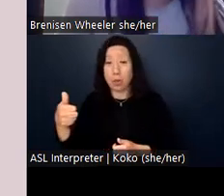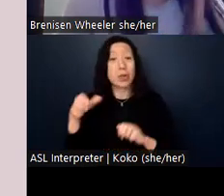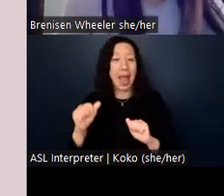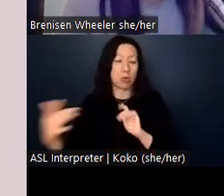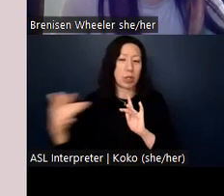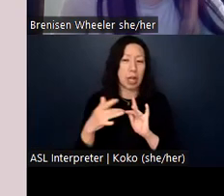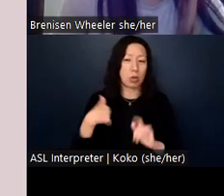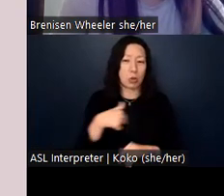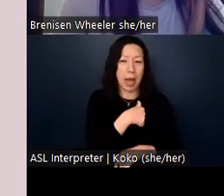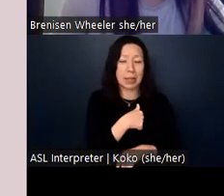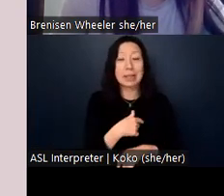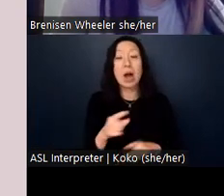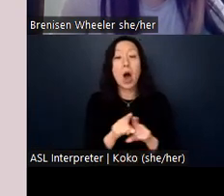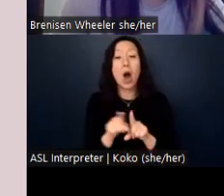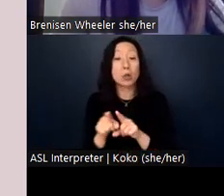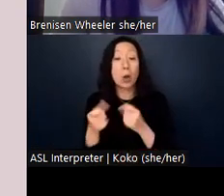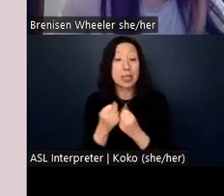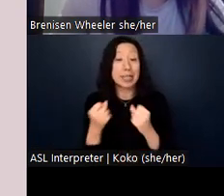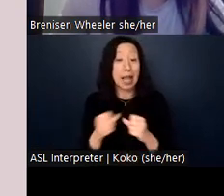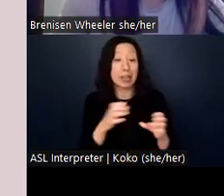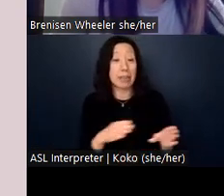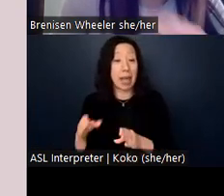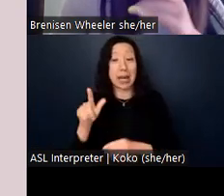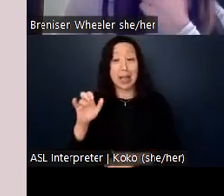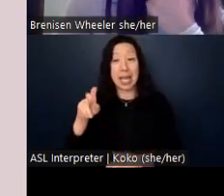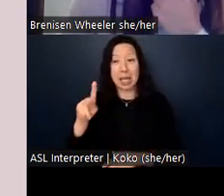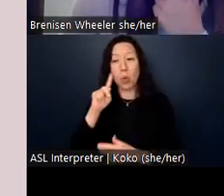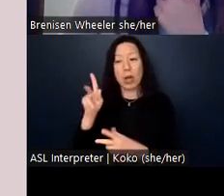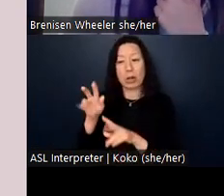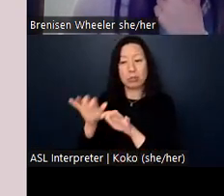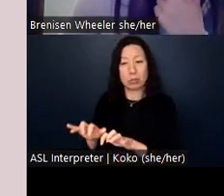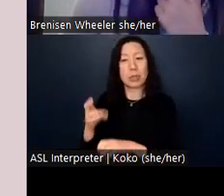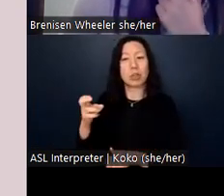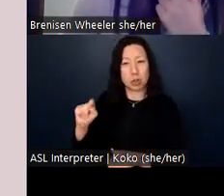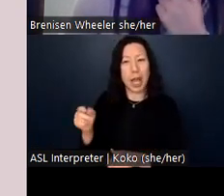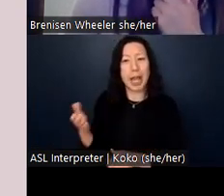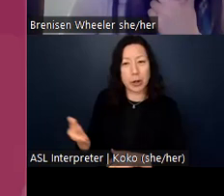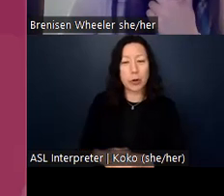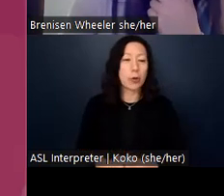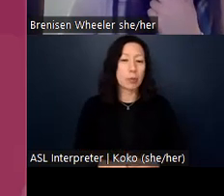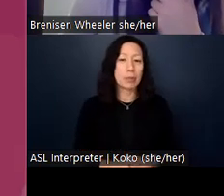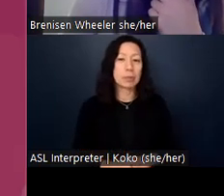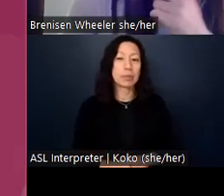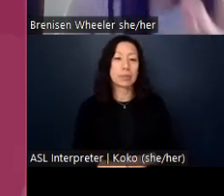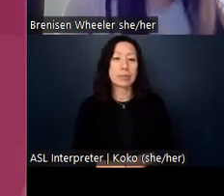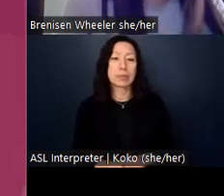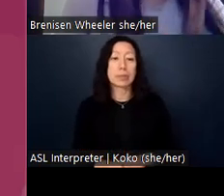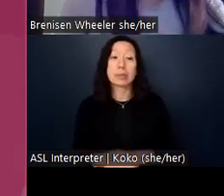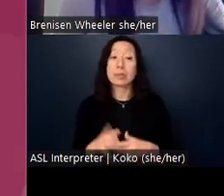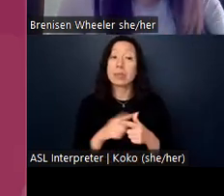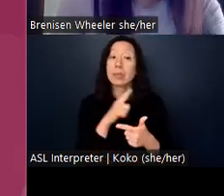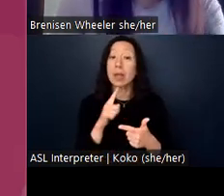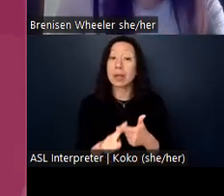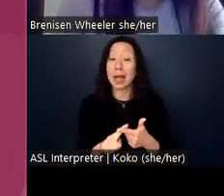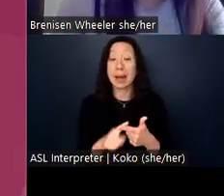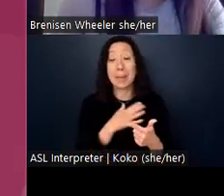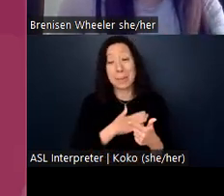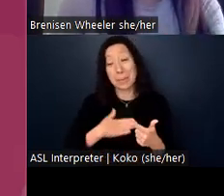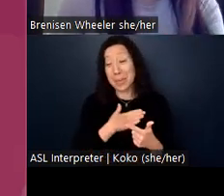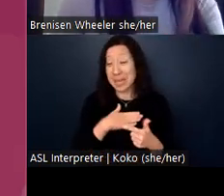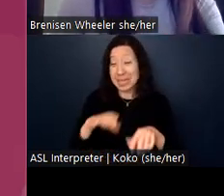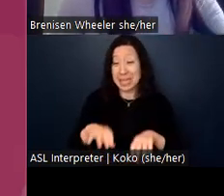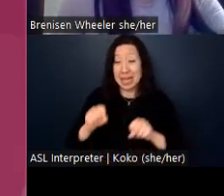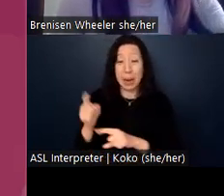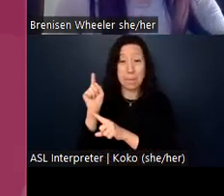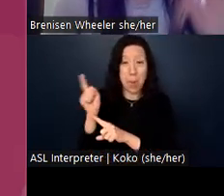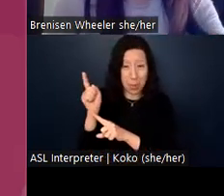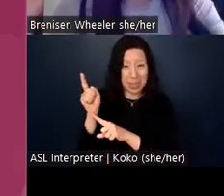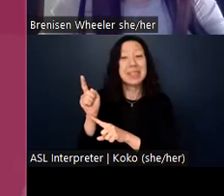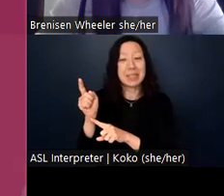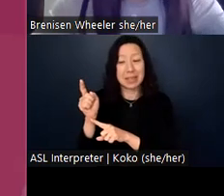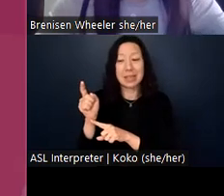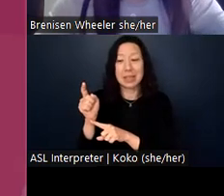link in the chat here, and then take a moment. 13:31:43 You thought this super super quick